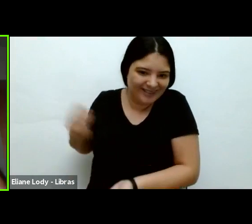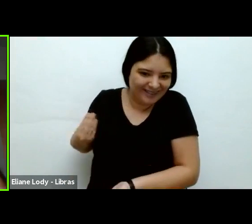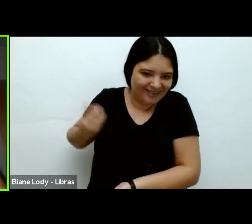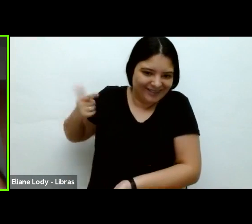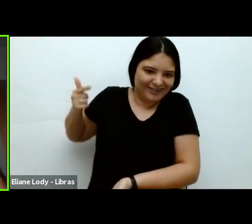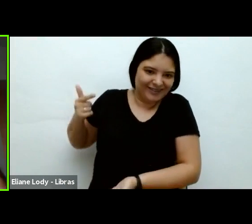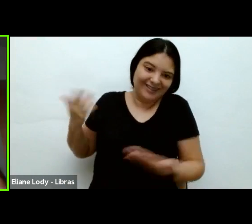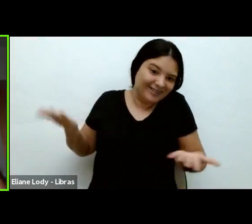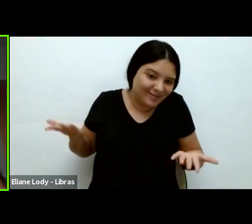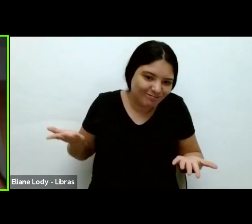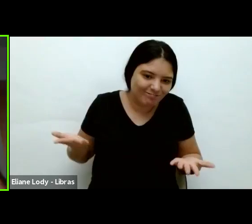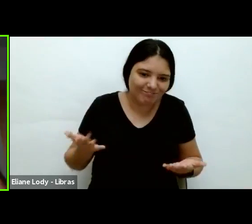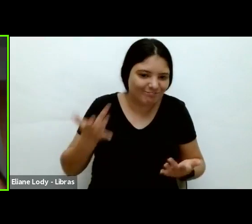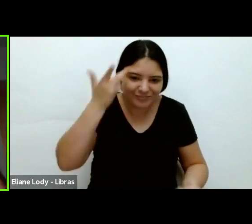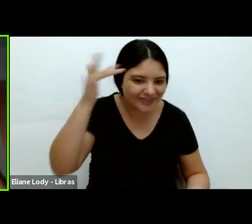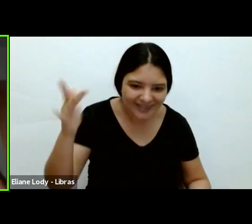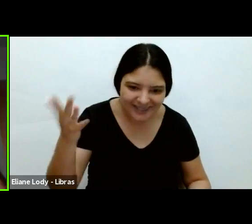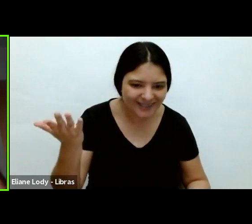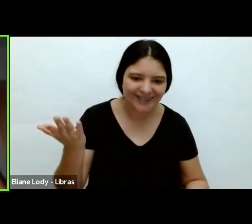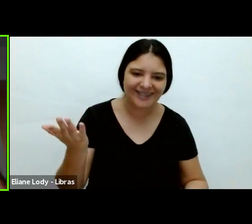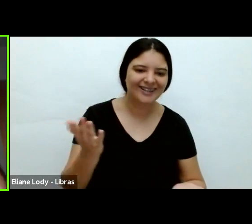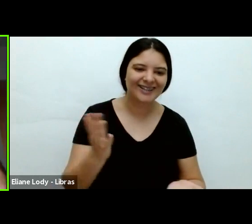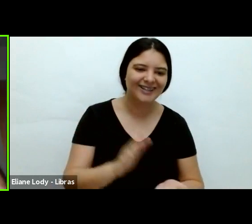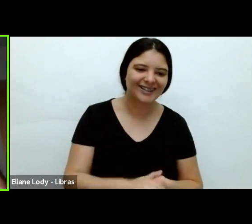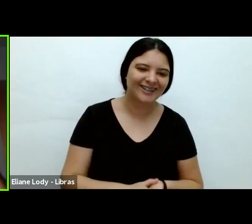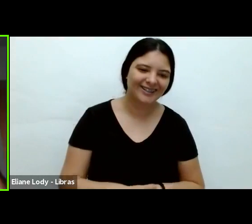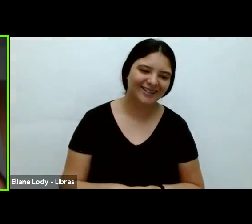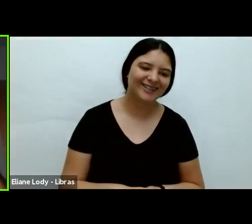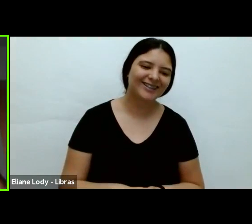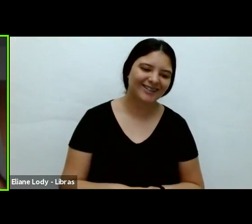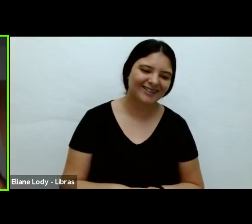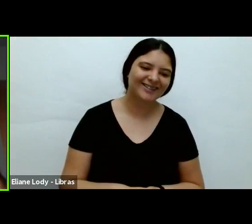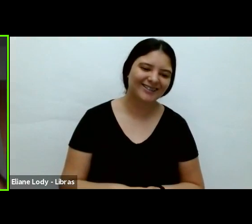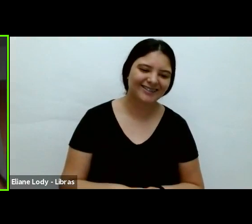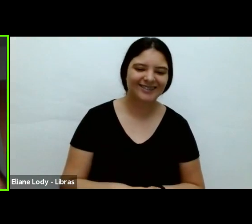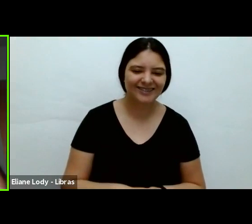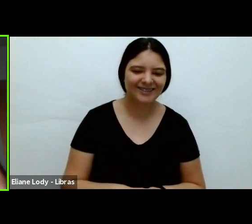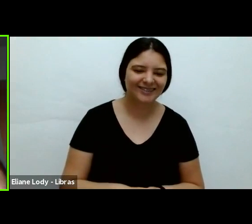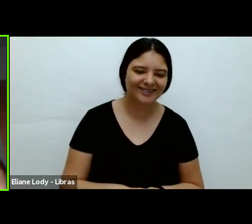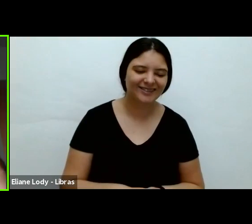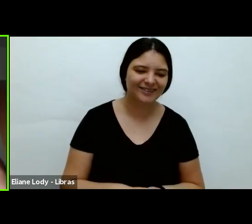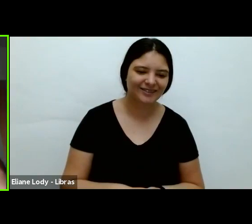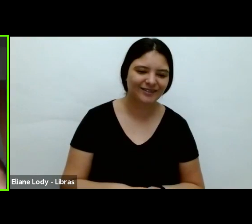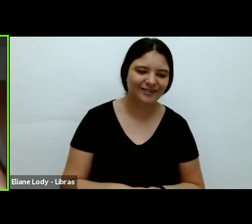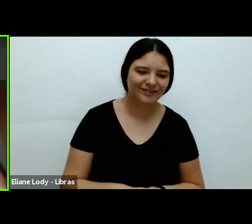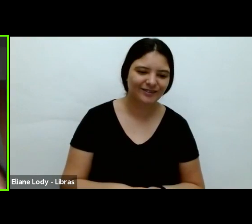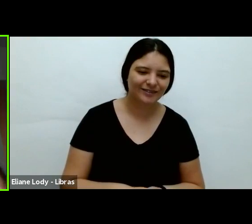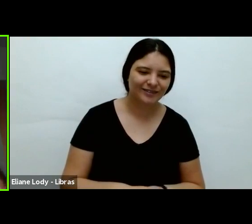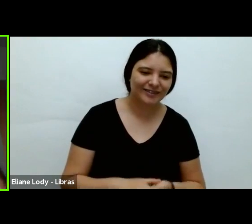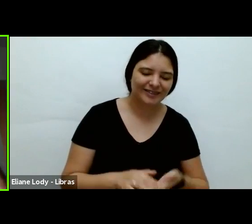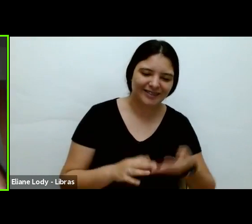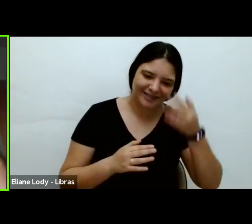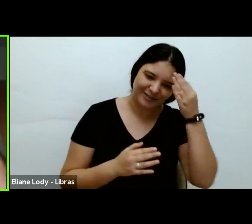ean, I do I don't know. But. But we all course. Good